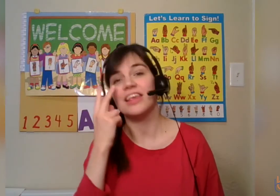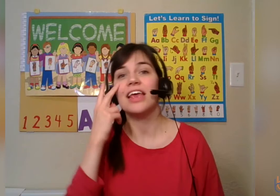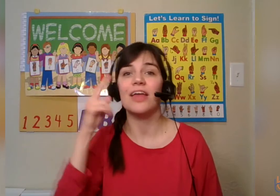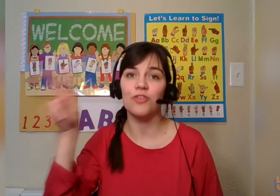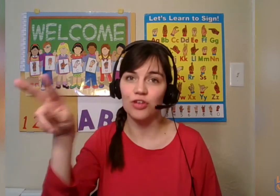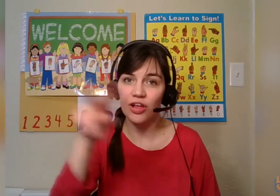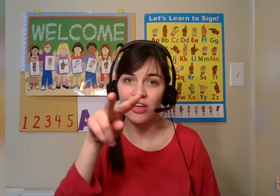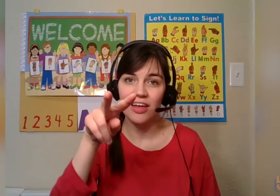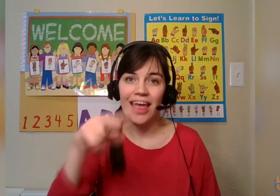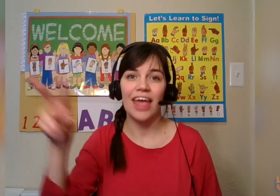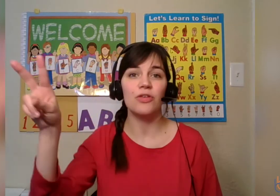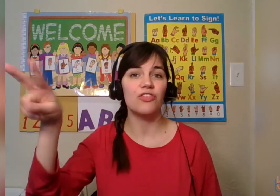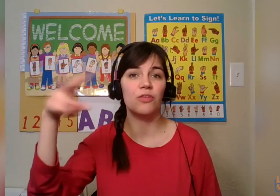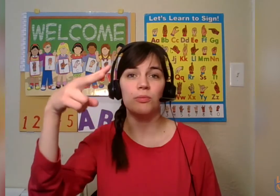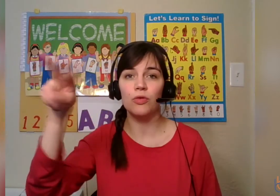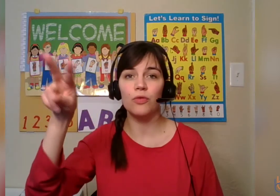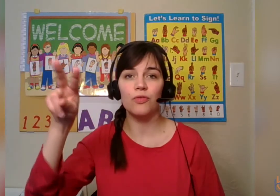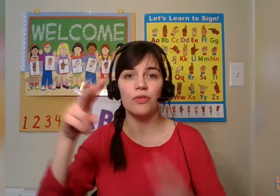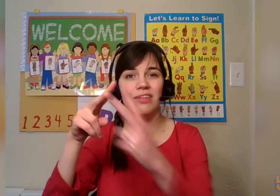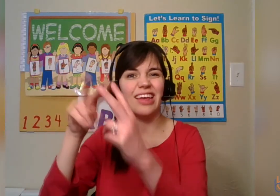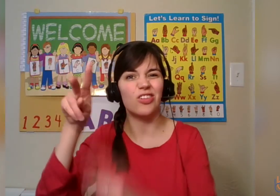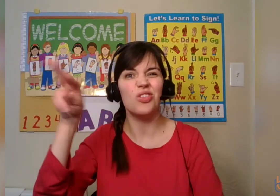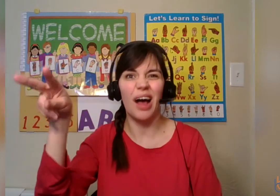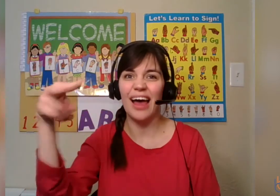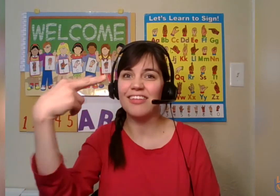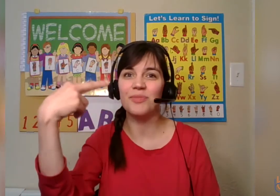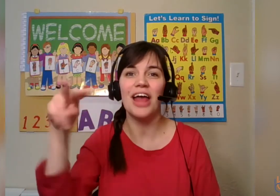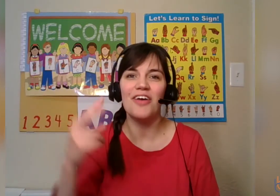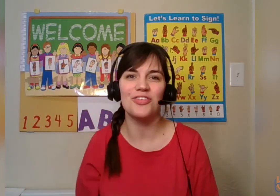and for look? And you just move like your two eyes in whatever direction